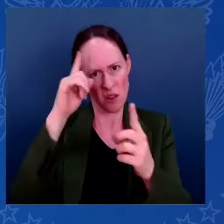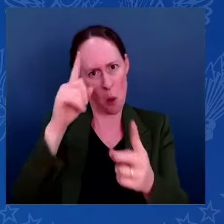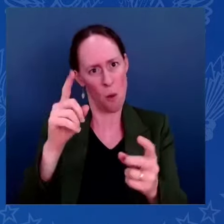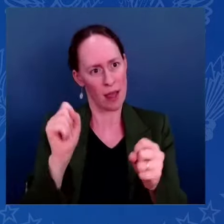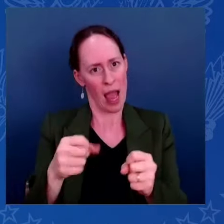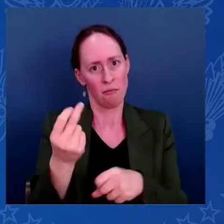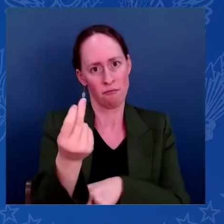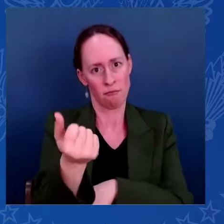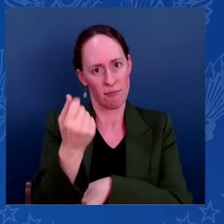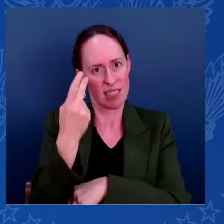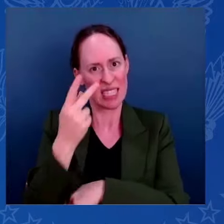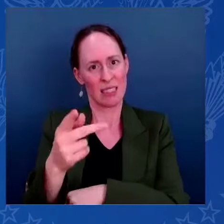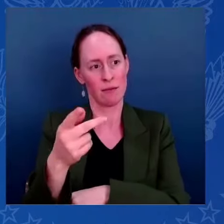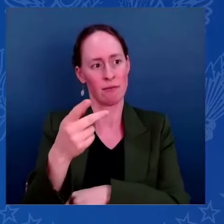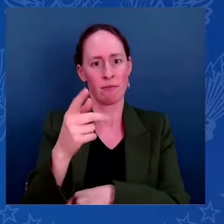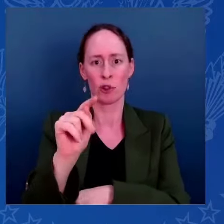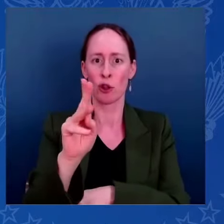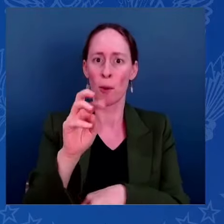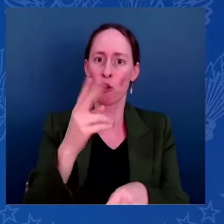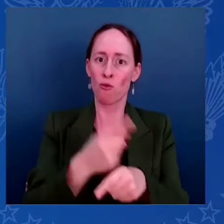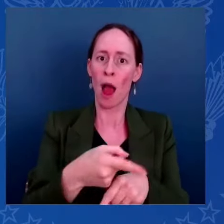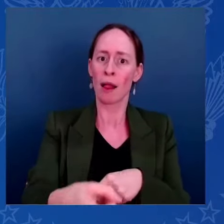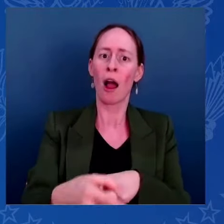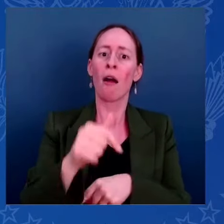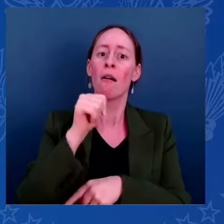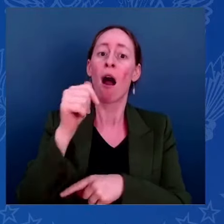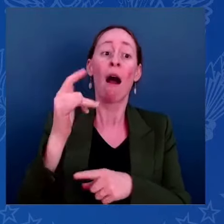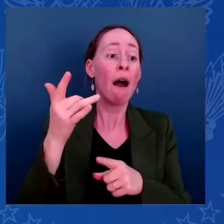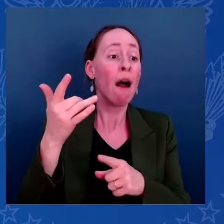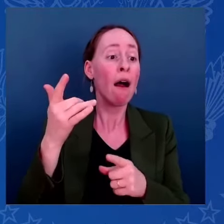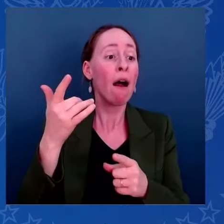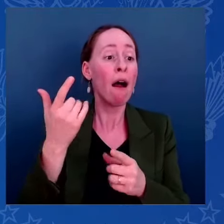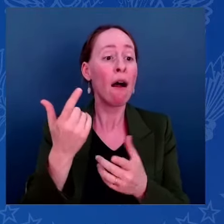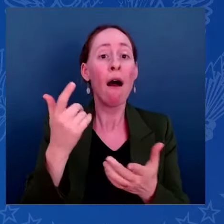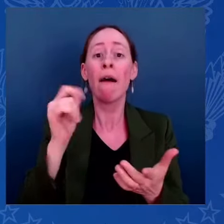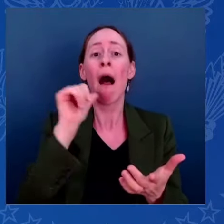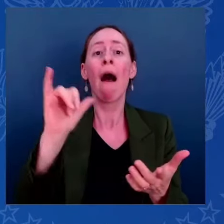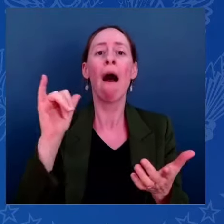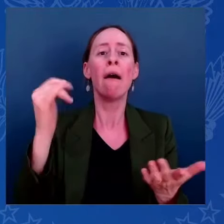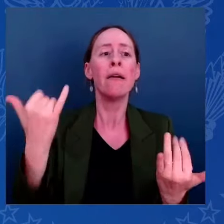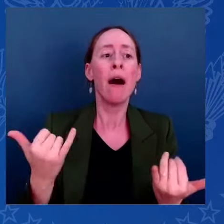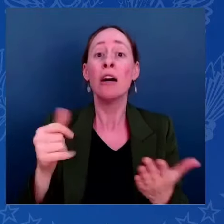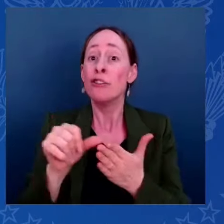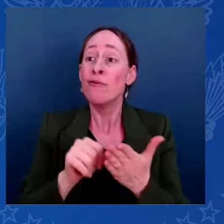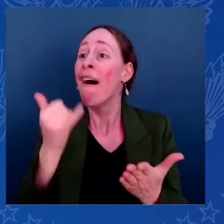and maybe reopen the patient to go back in. It's a promising step to reduce the need for follow-up surgeries